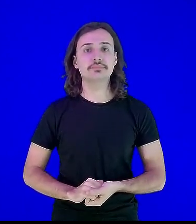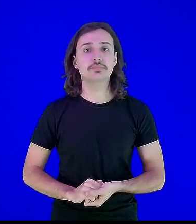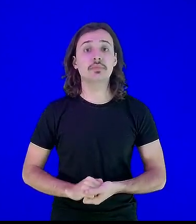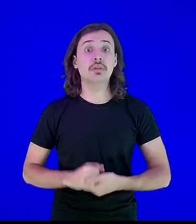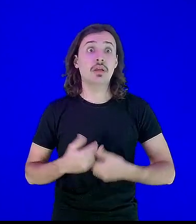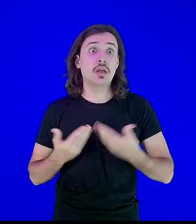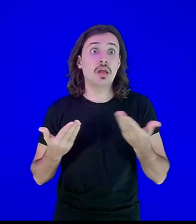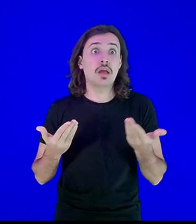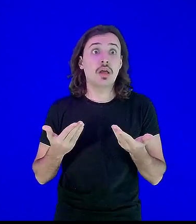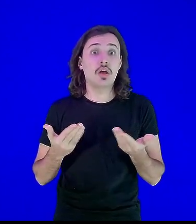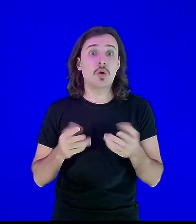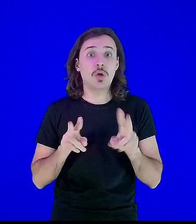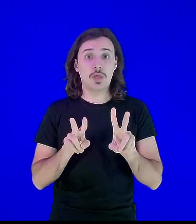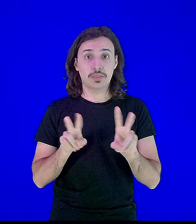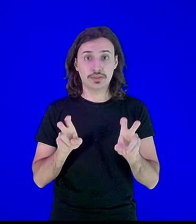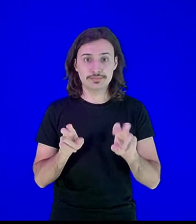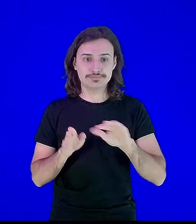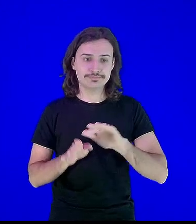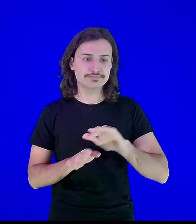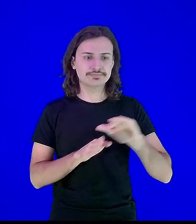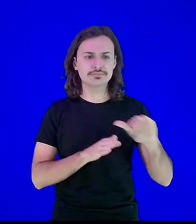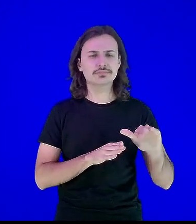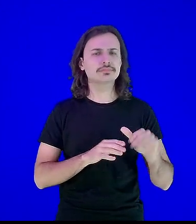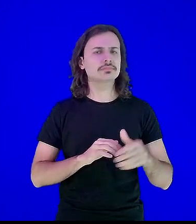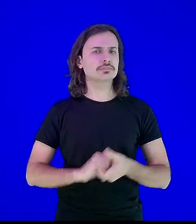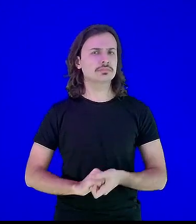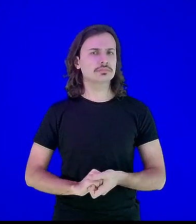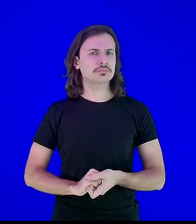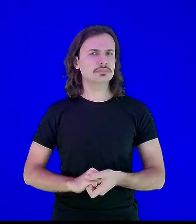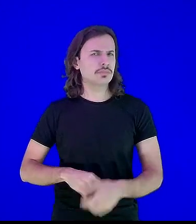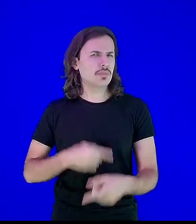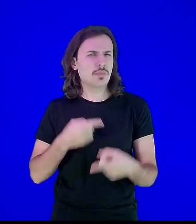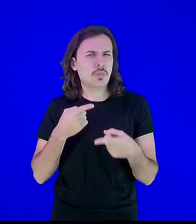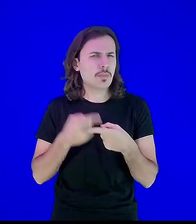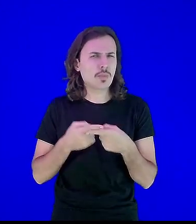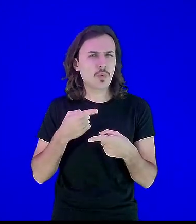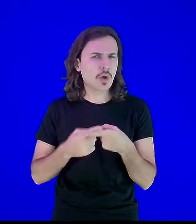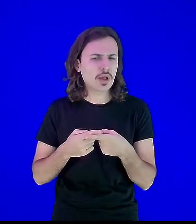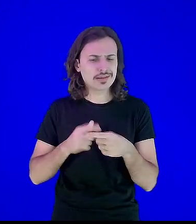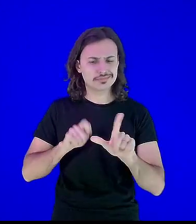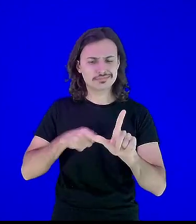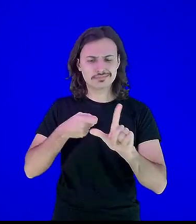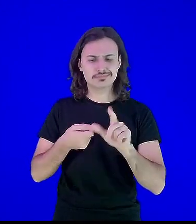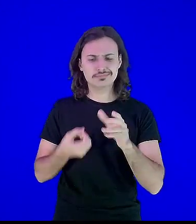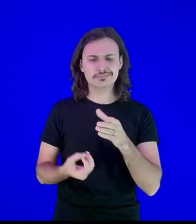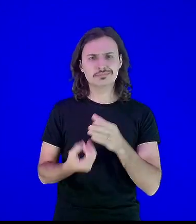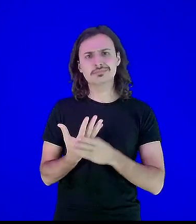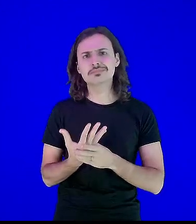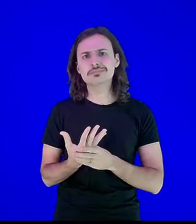well, I guess as any user of SignWriting Sutton